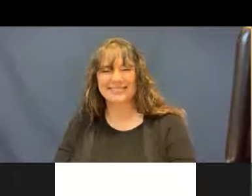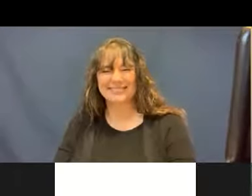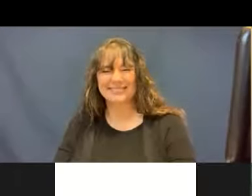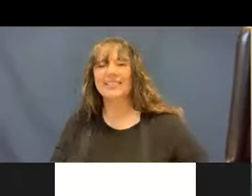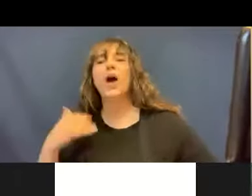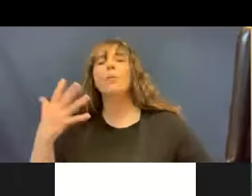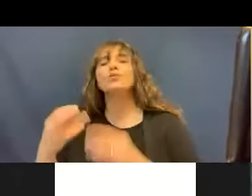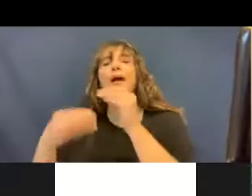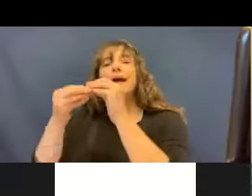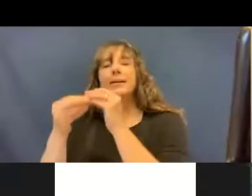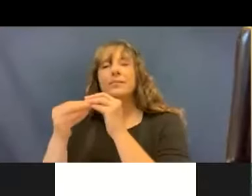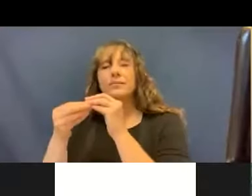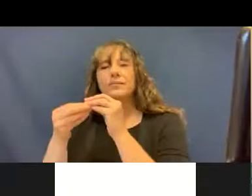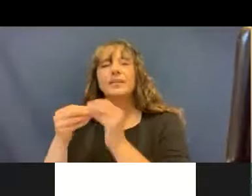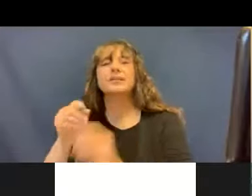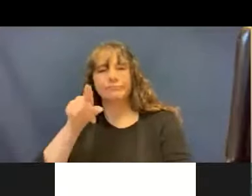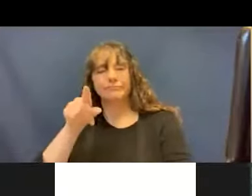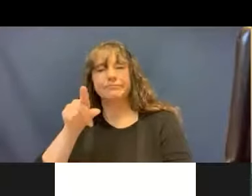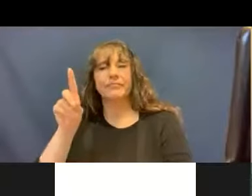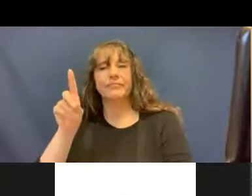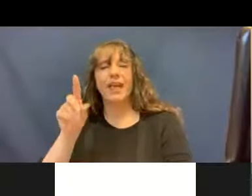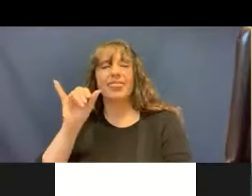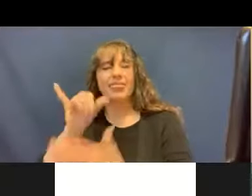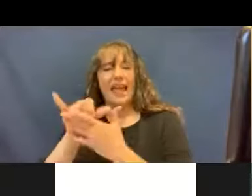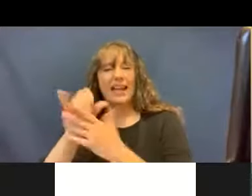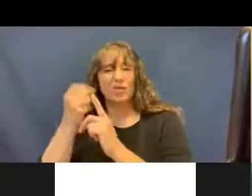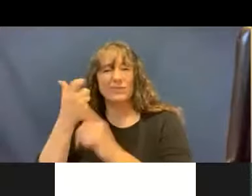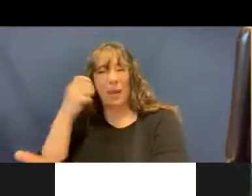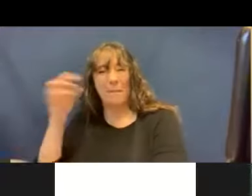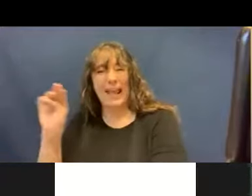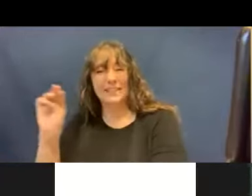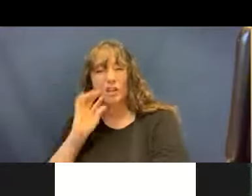That situation that Madisen talked about, that's a lot of